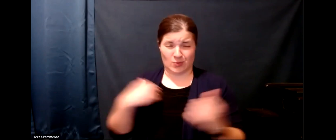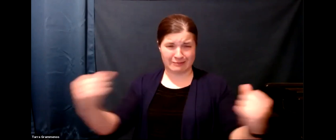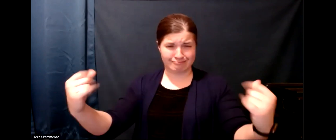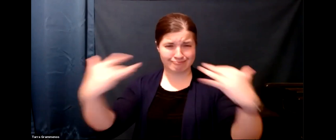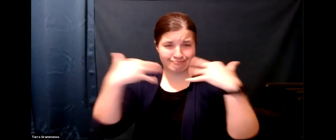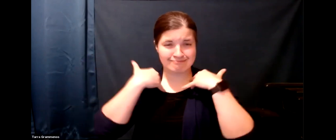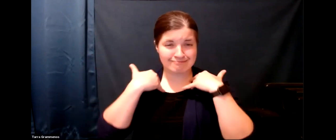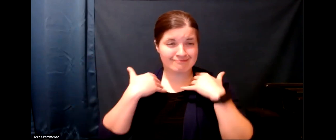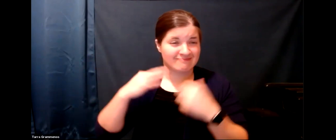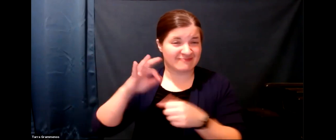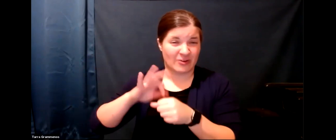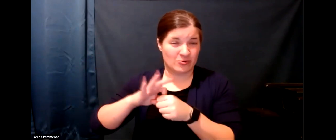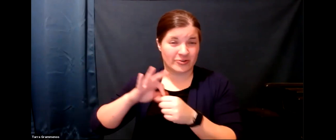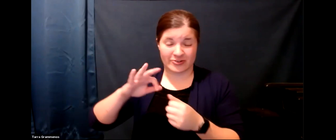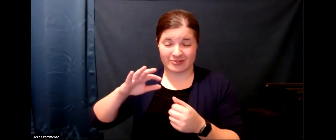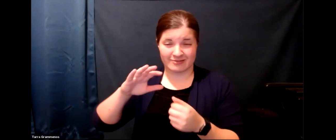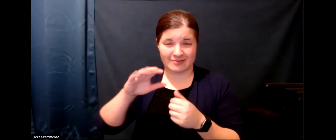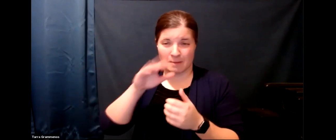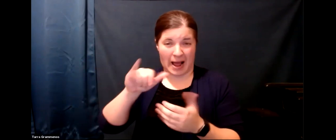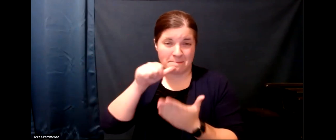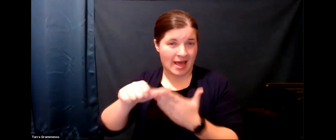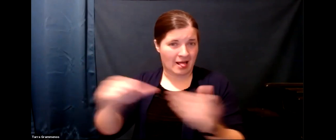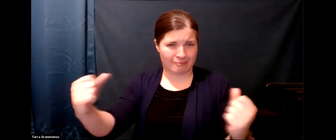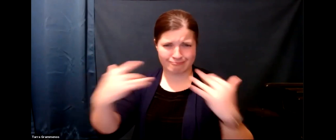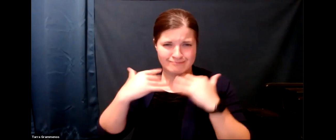And we will be able to manage more easily manage the